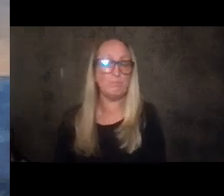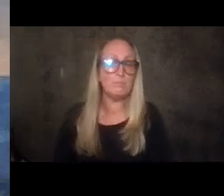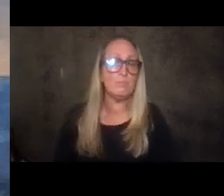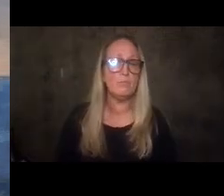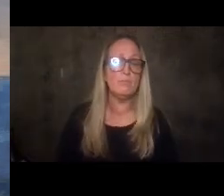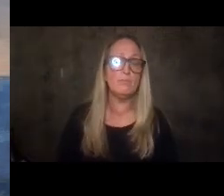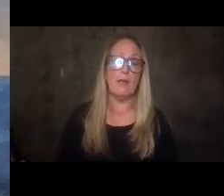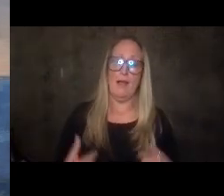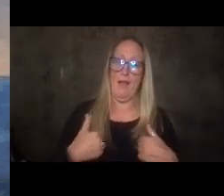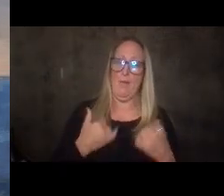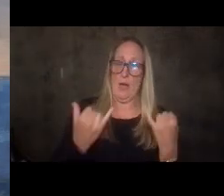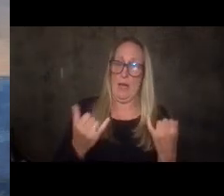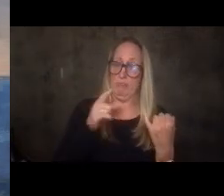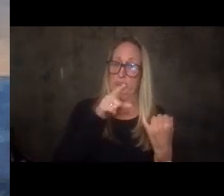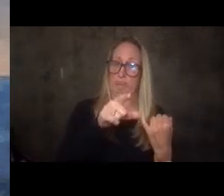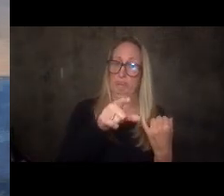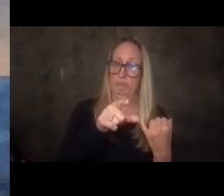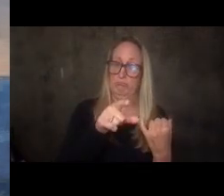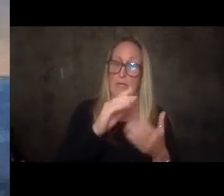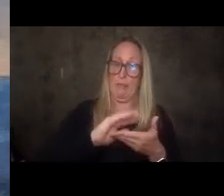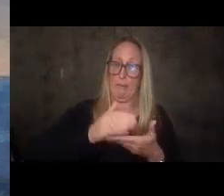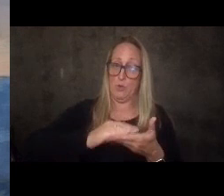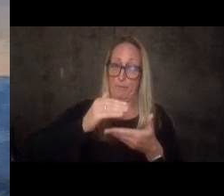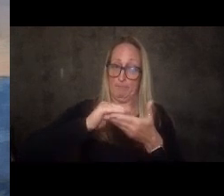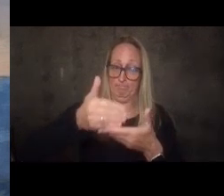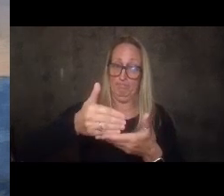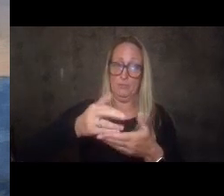I'm right now on a laptop. It's running Windows ten, the